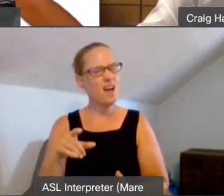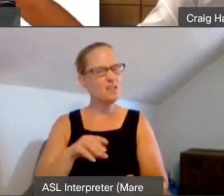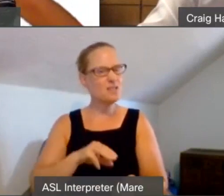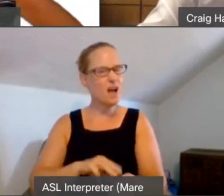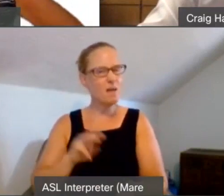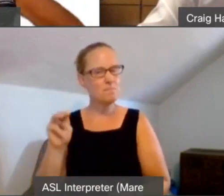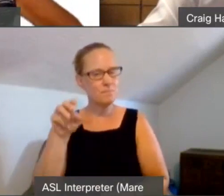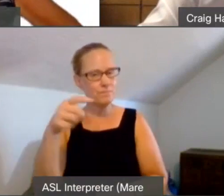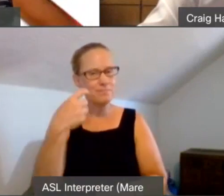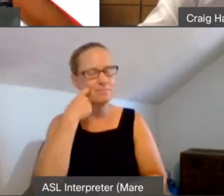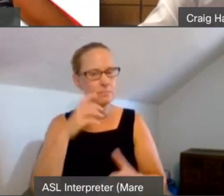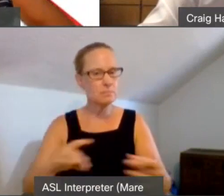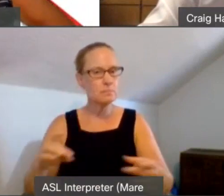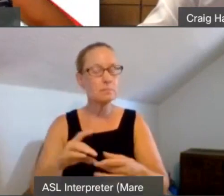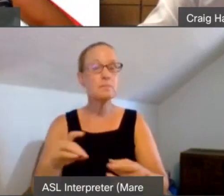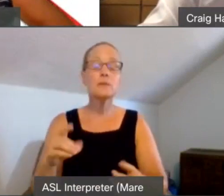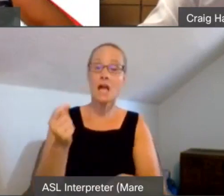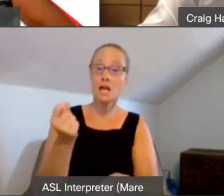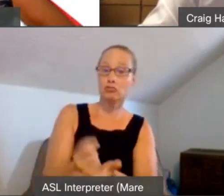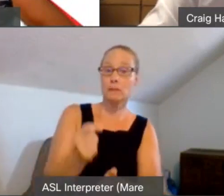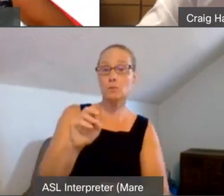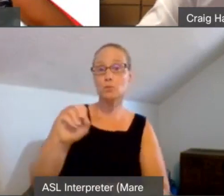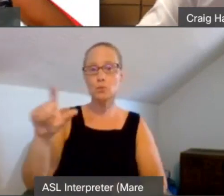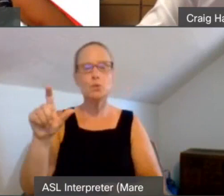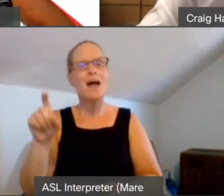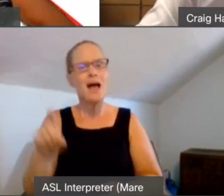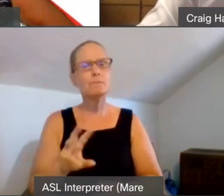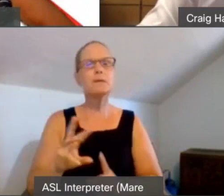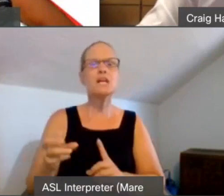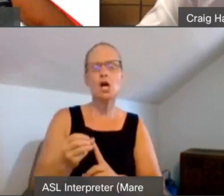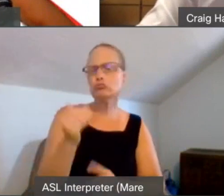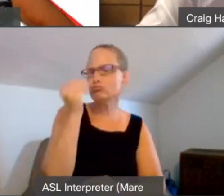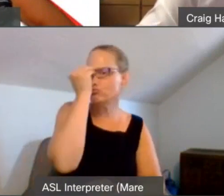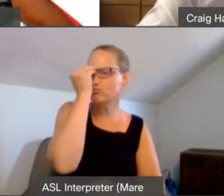our treatment tools have to be culturally sensitive as well. Thank you.